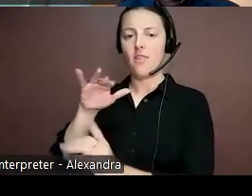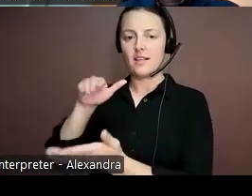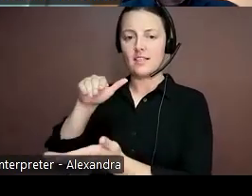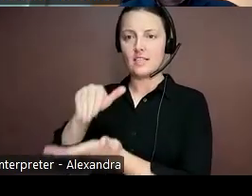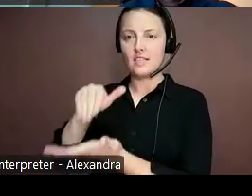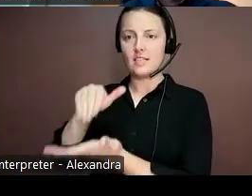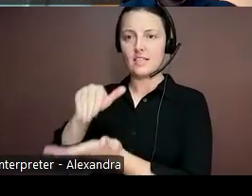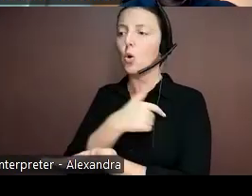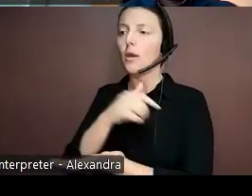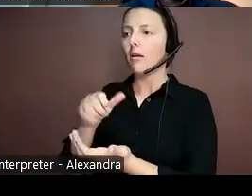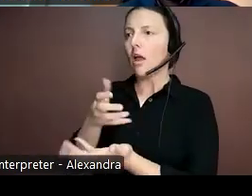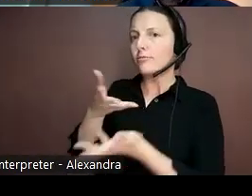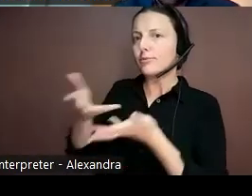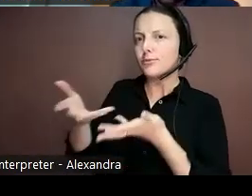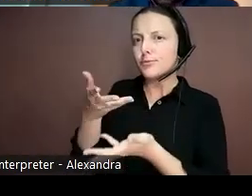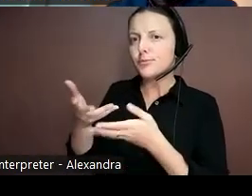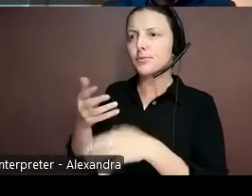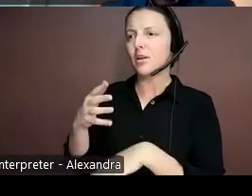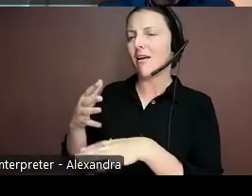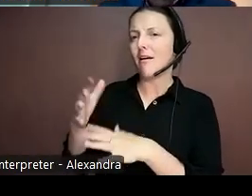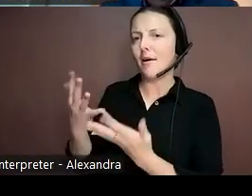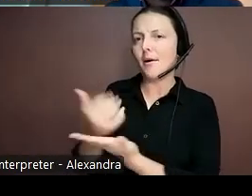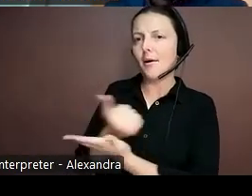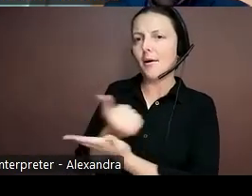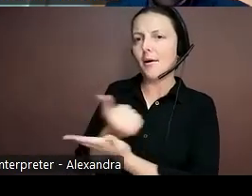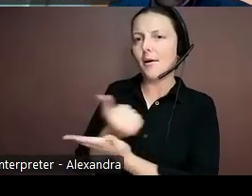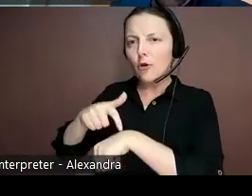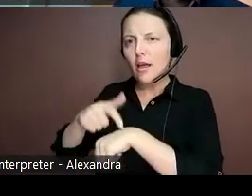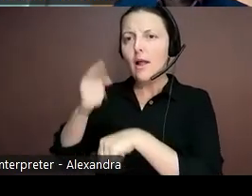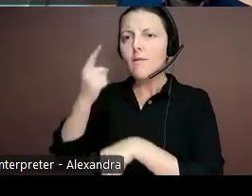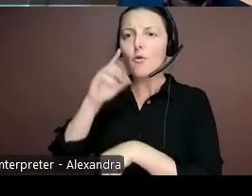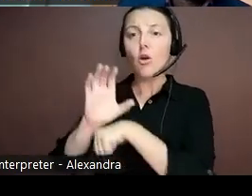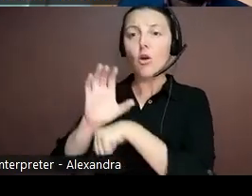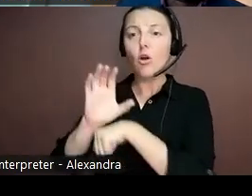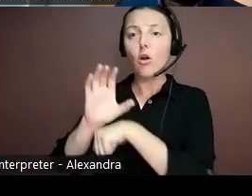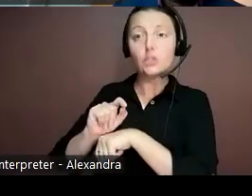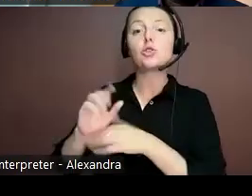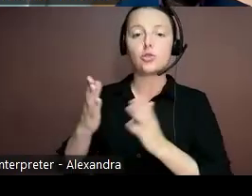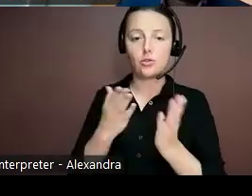provide consultation services and that became the PBS team, the positive behavior support team. So